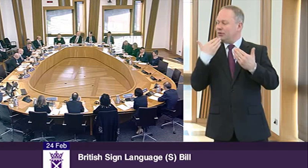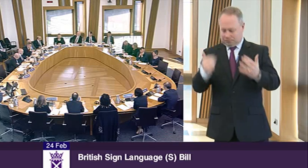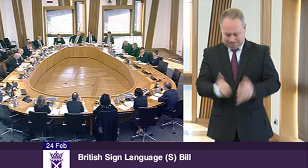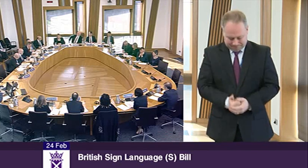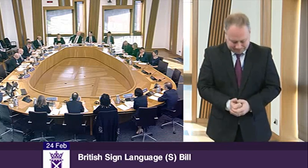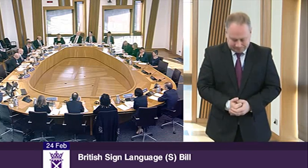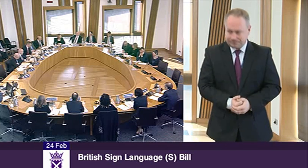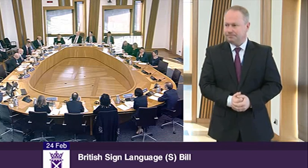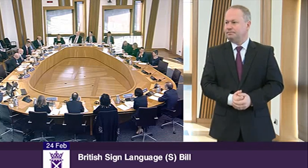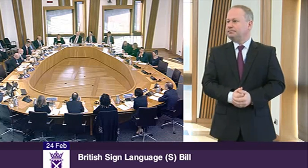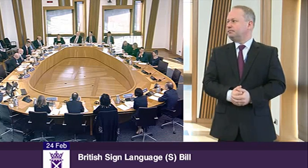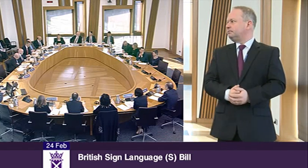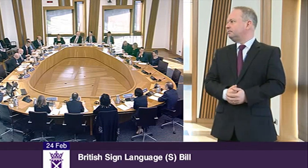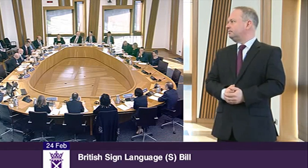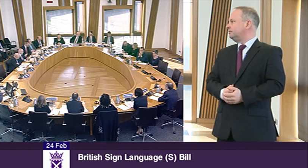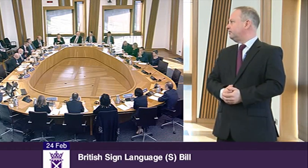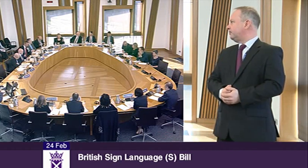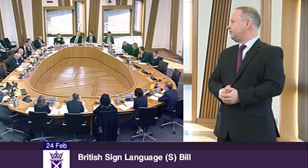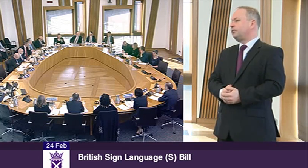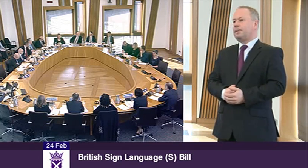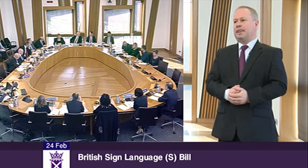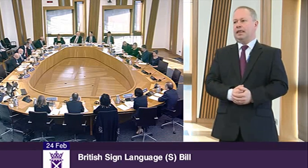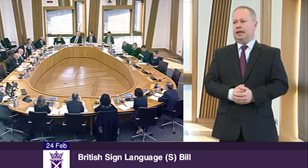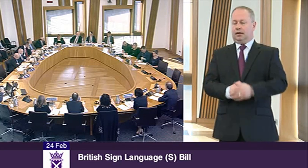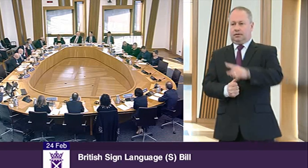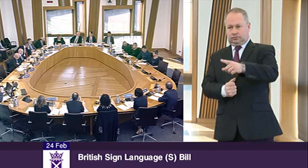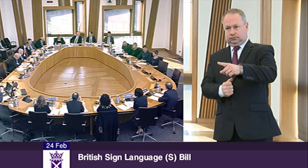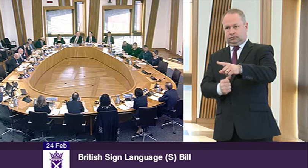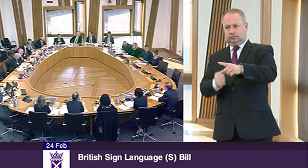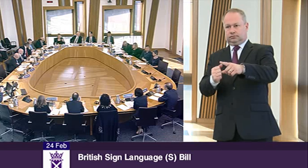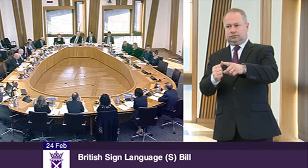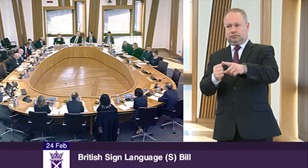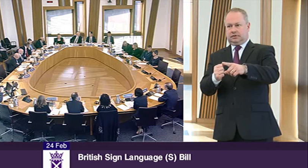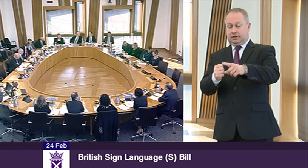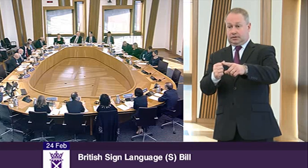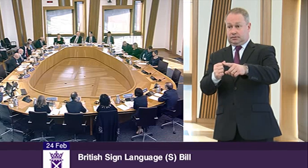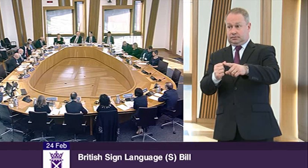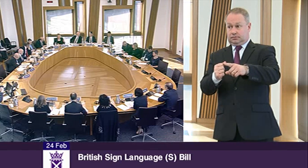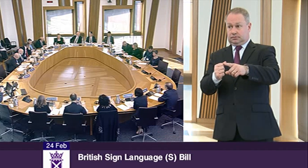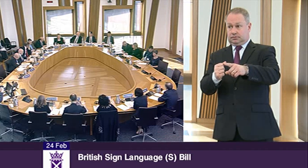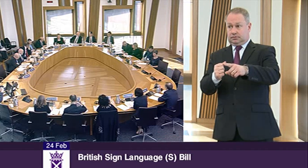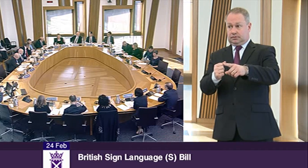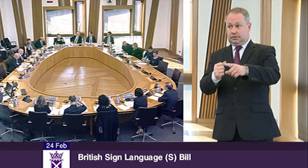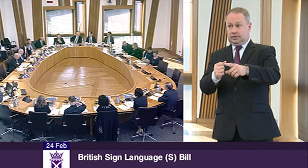Siobhan McMahon: If it is the case that you have to go outwith the health board to find